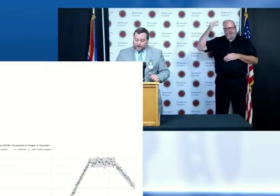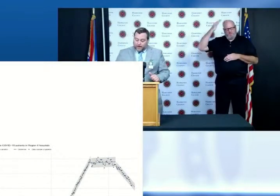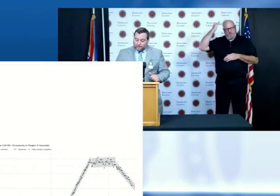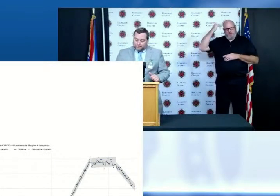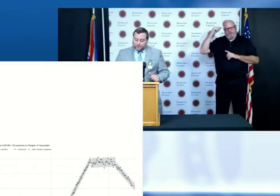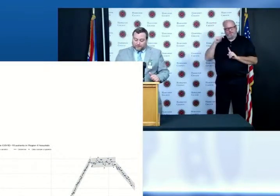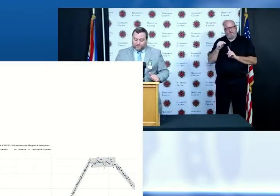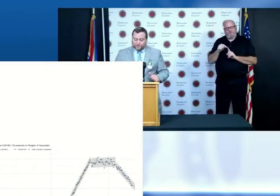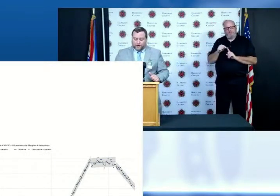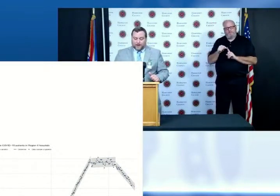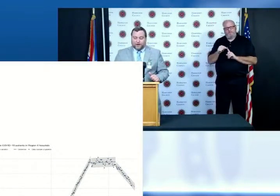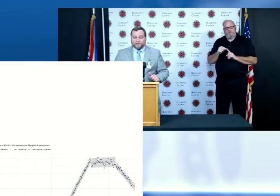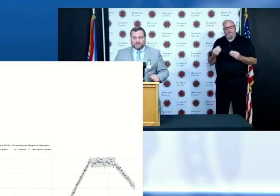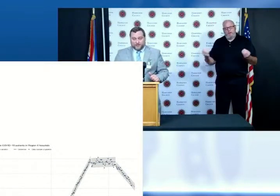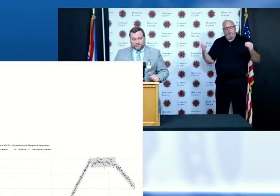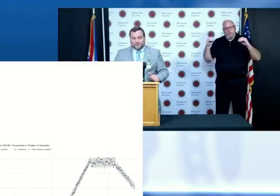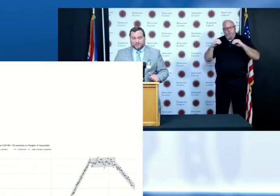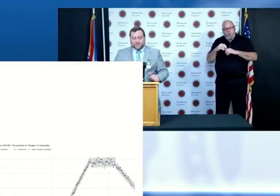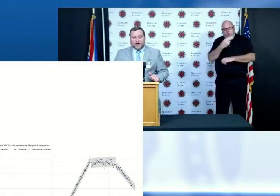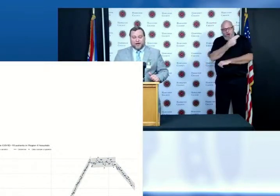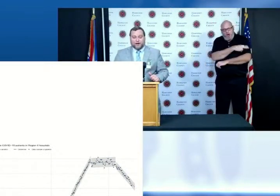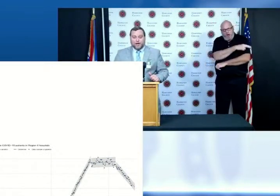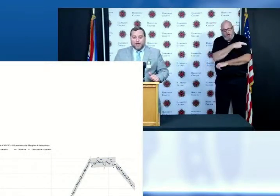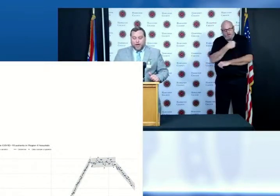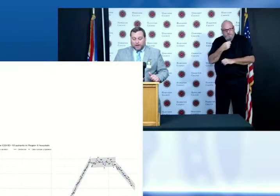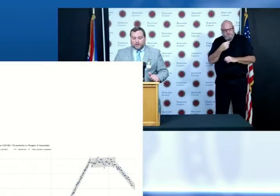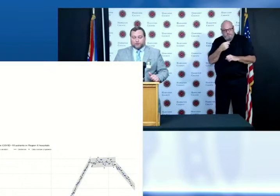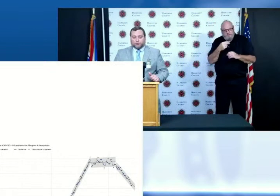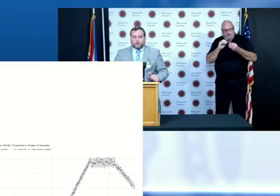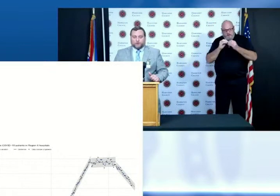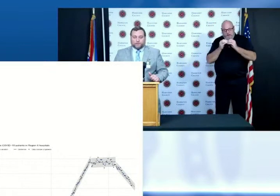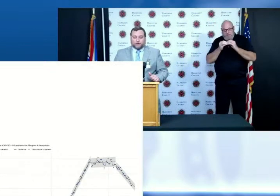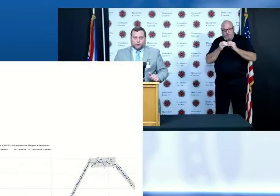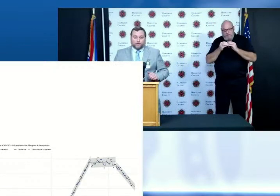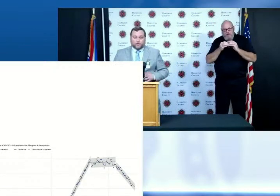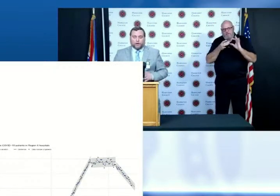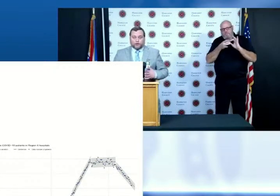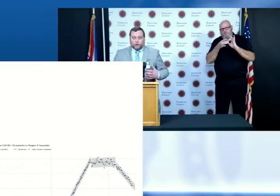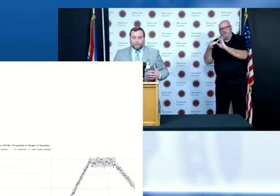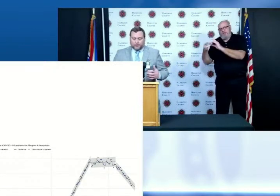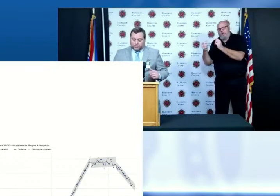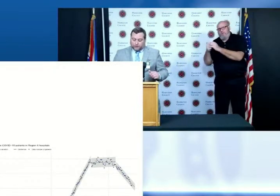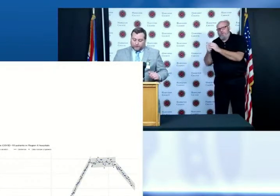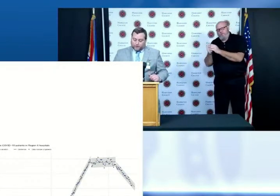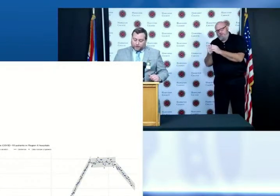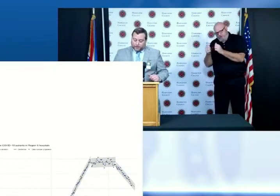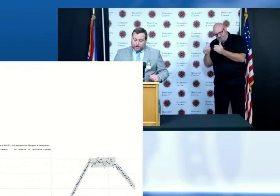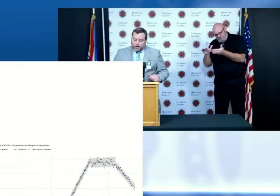a high number of deaths right now is is sad and it is a result of overall Covid in our community